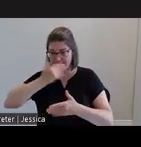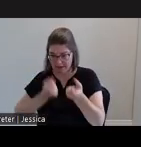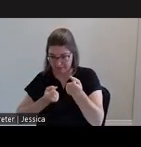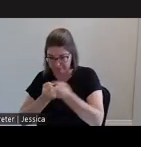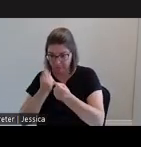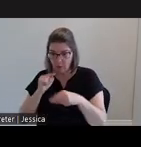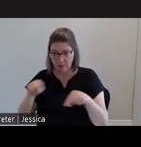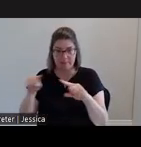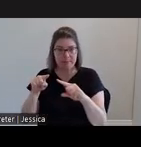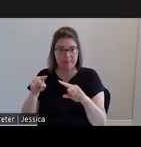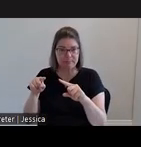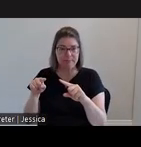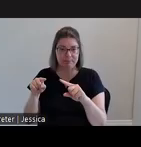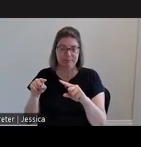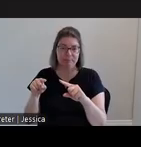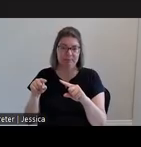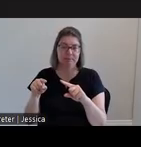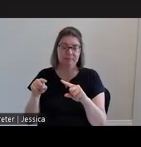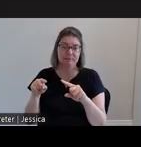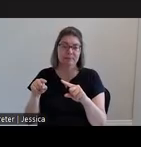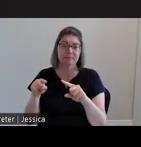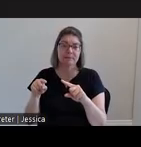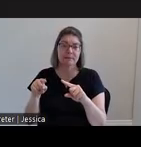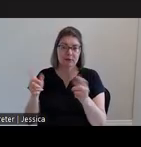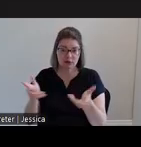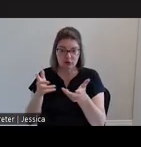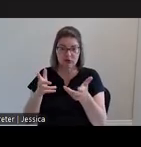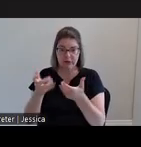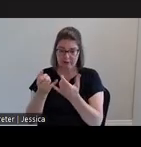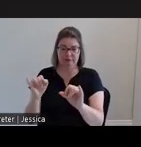and, you know, um, bolster their autonomy to have their own support,